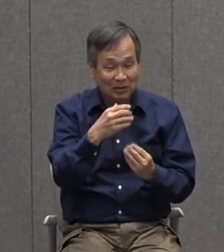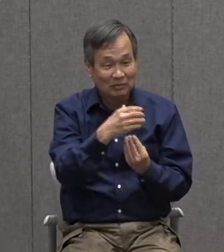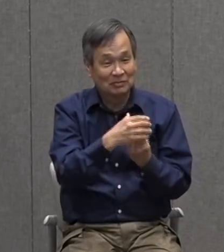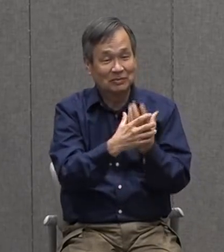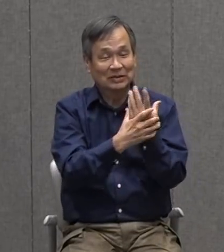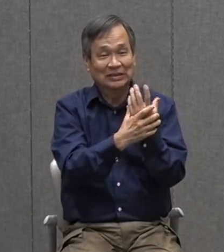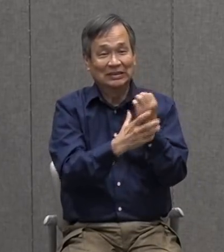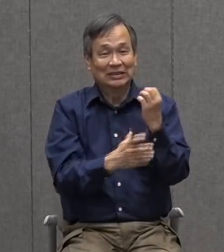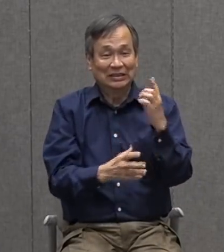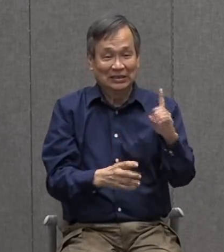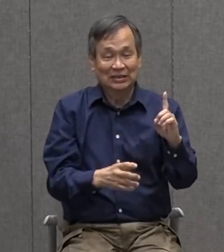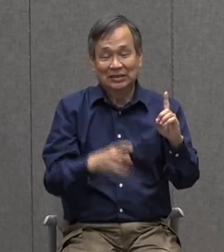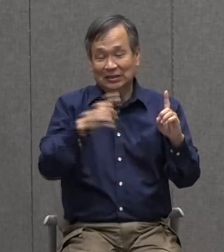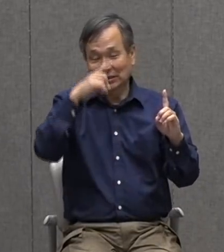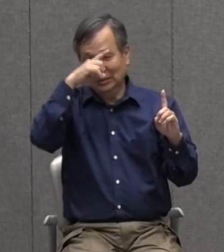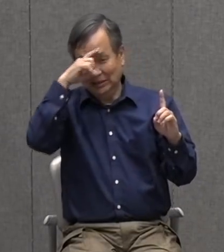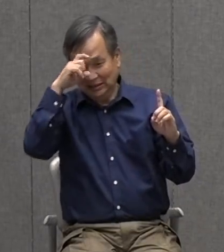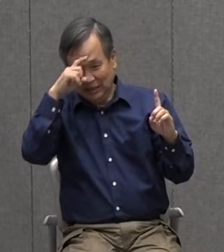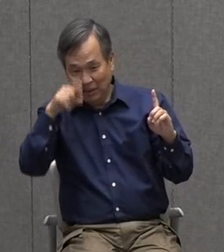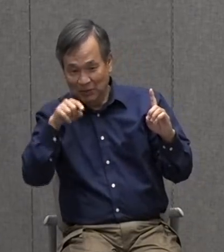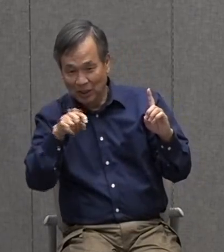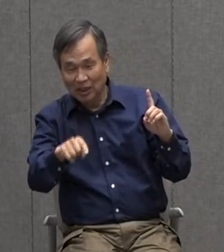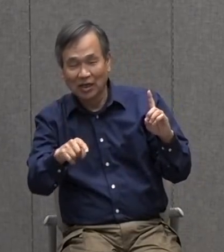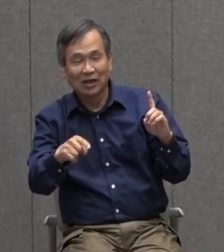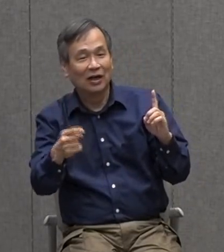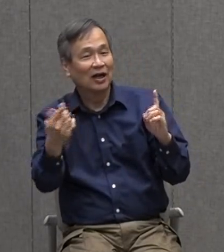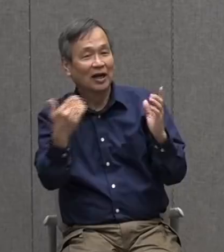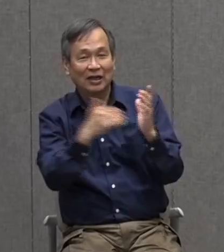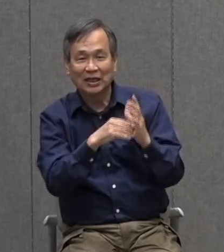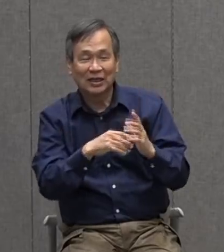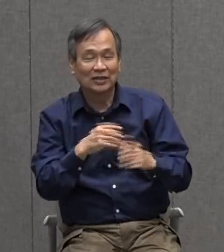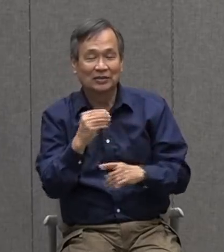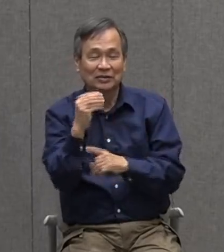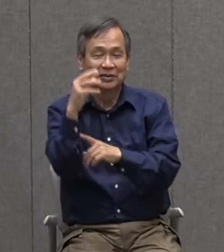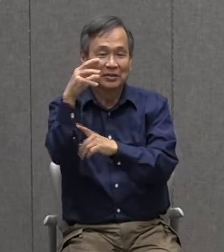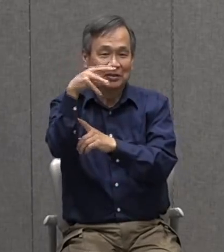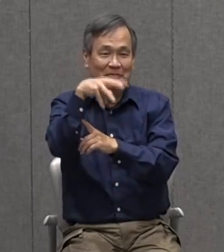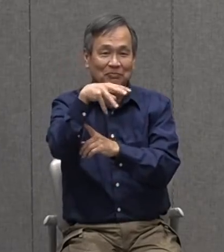Summer came, two beautiful flowers bloomed on the plant,